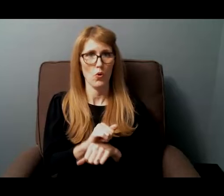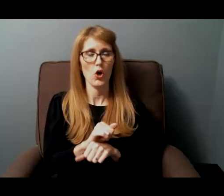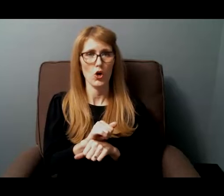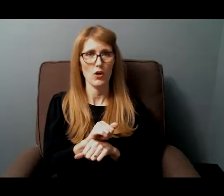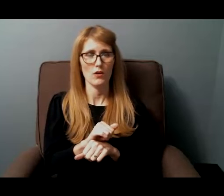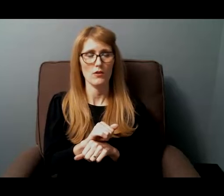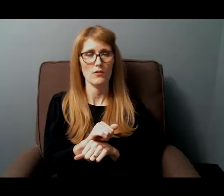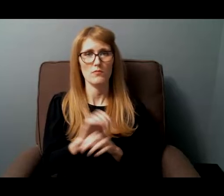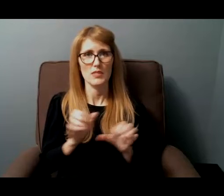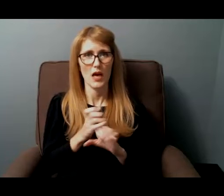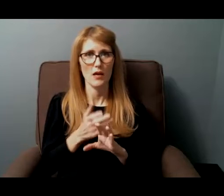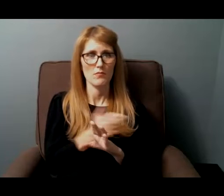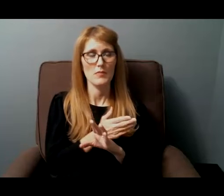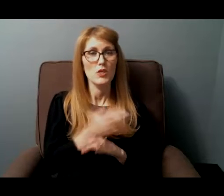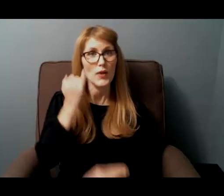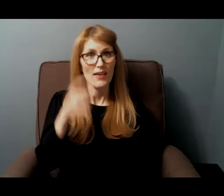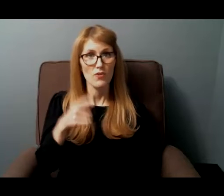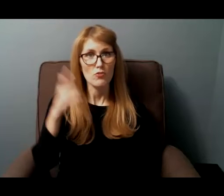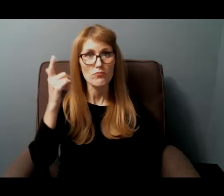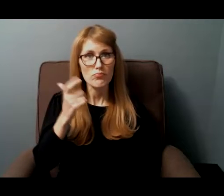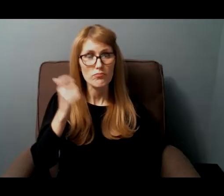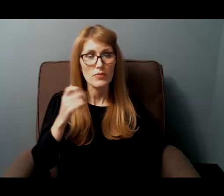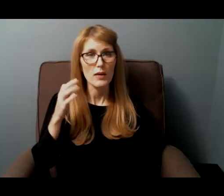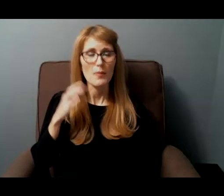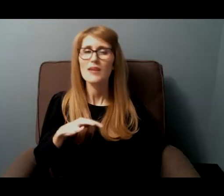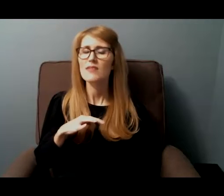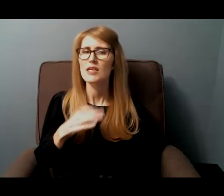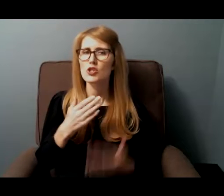if you are someone receiving benefits, if you are familiar with the rules and you can be every month